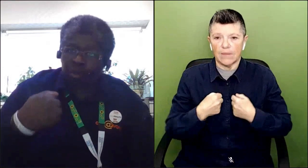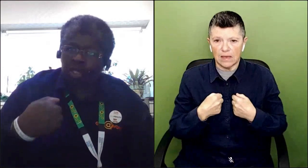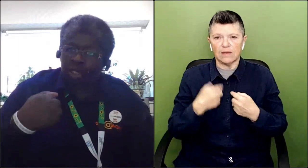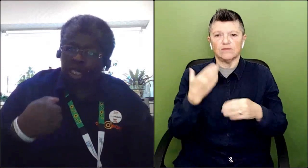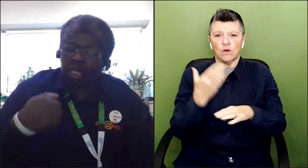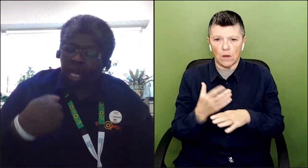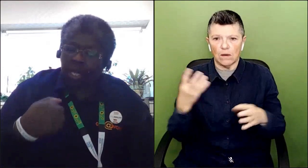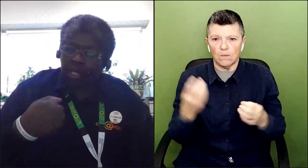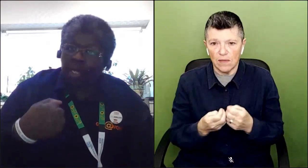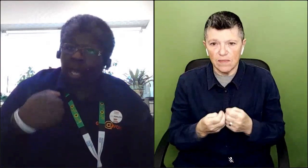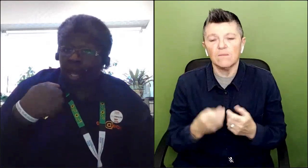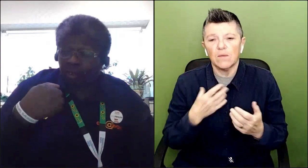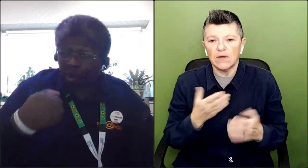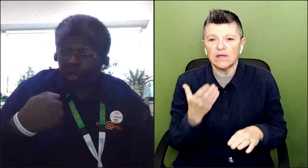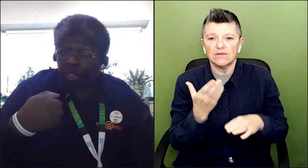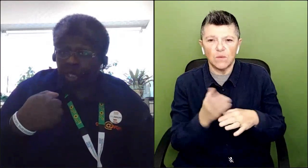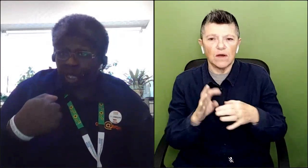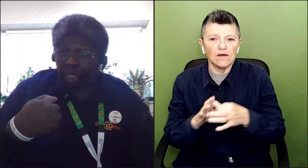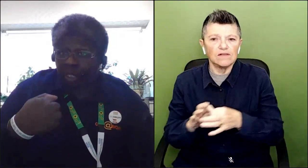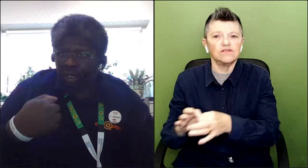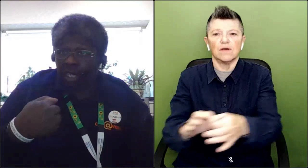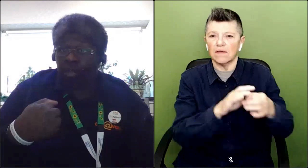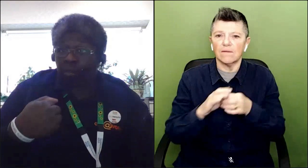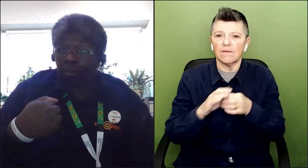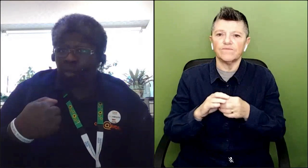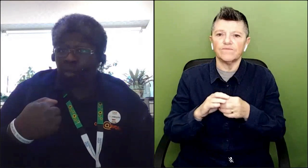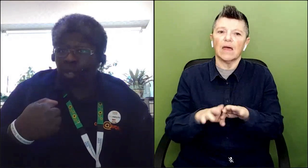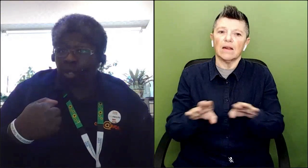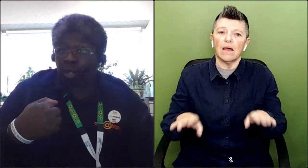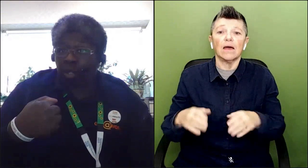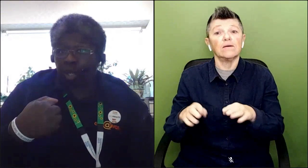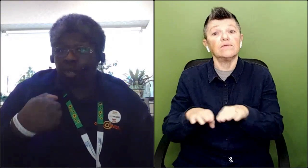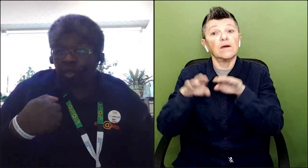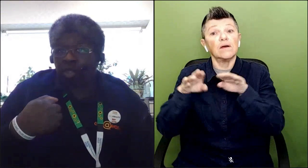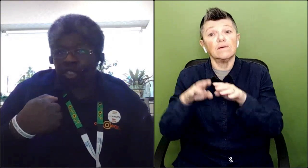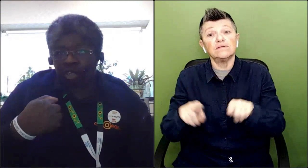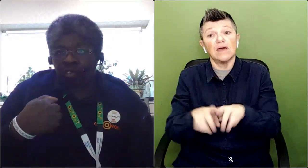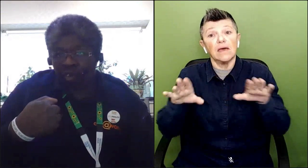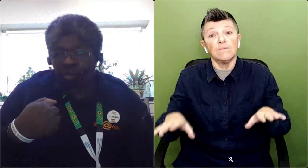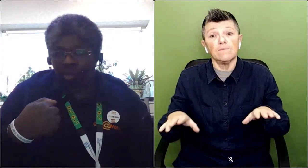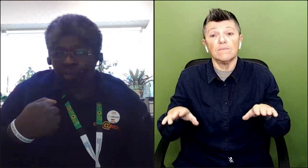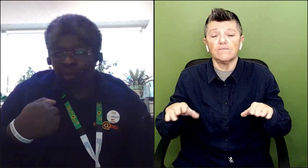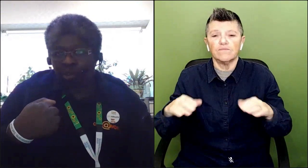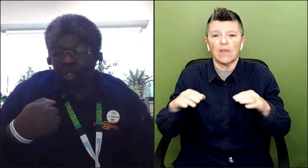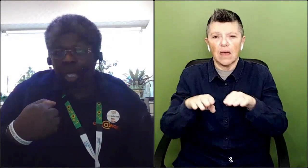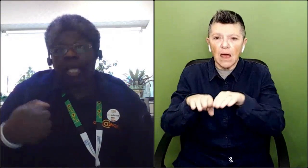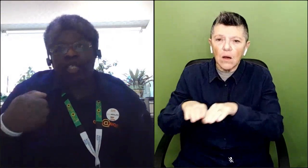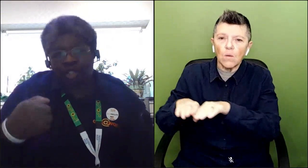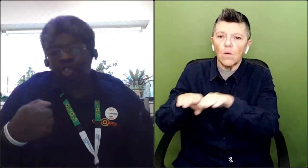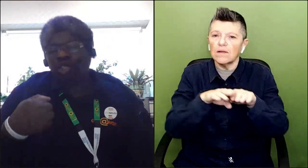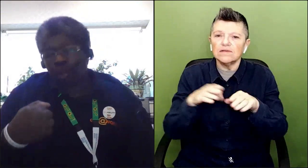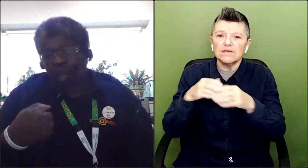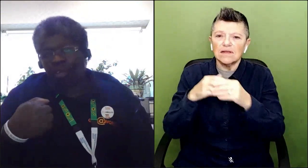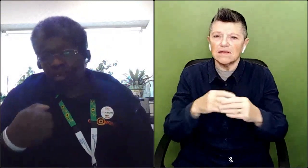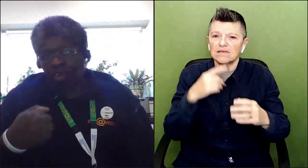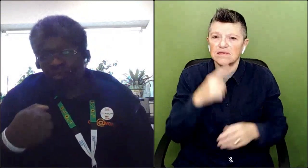work together, like our equality lead said the other month. You know, unions have got their finger on the pulse, and it's just as well they have